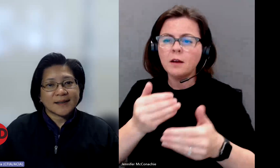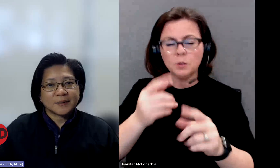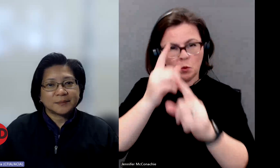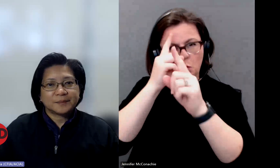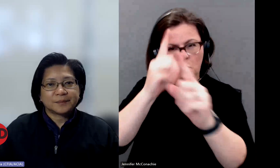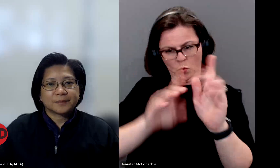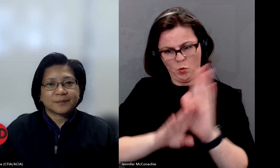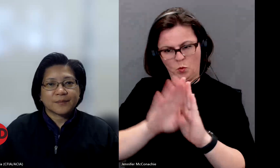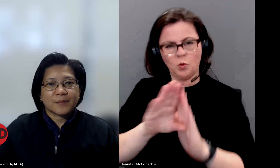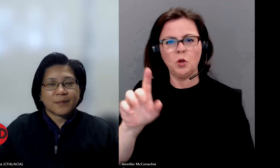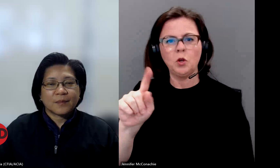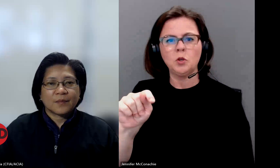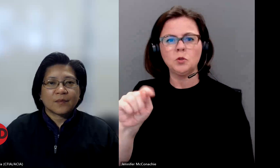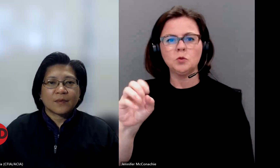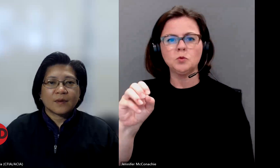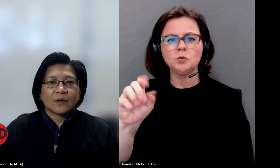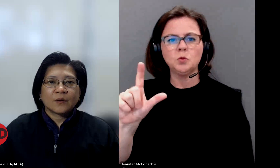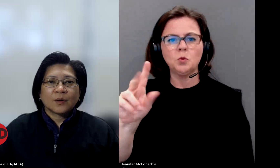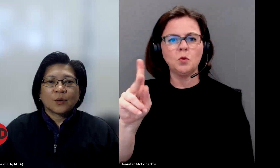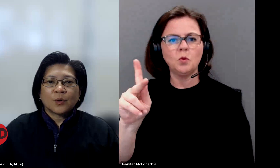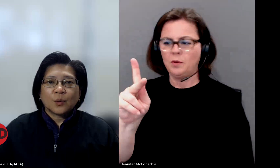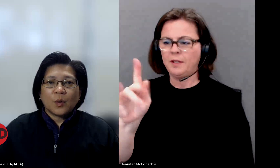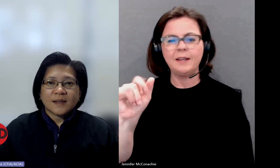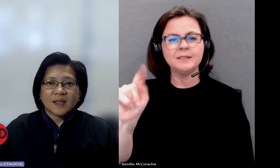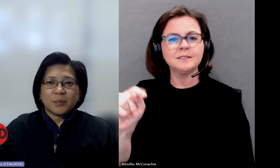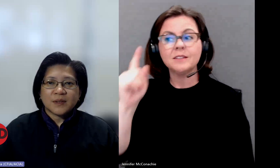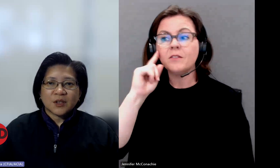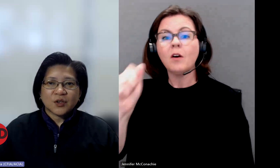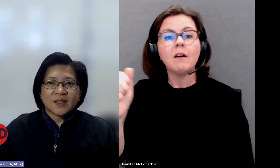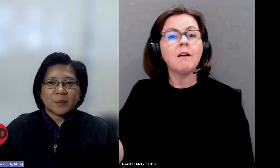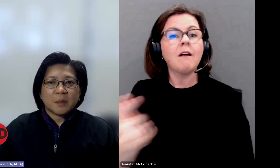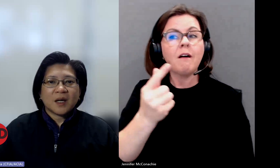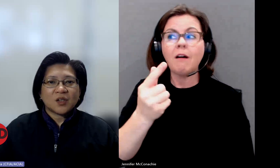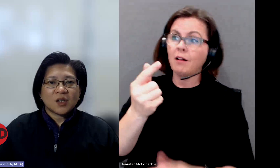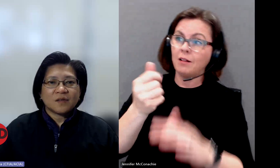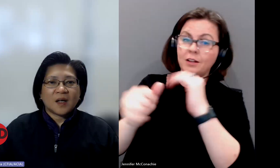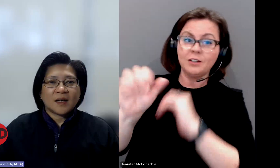of creating a toolkit for others within the CFIA to utilize.